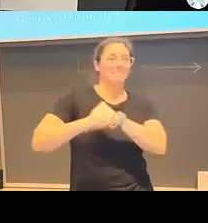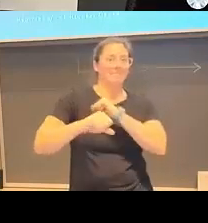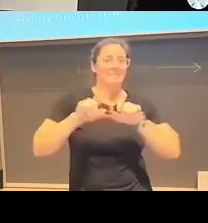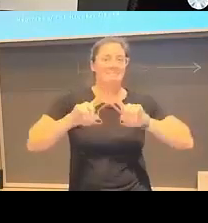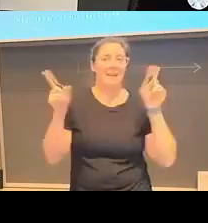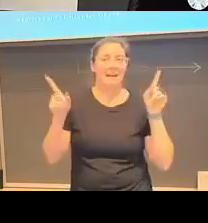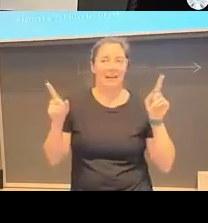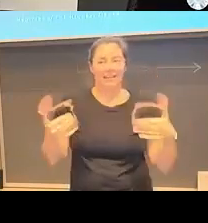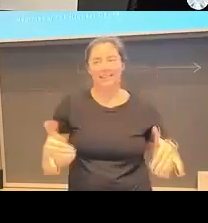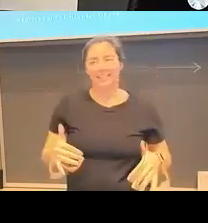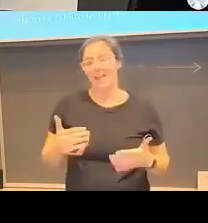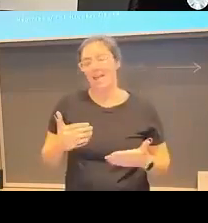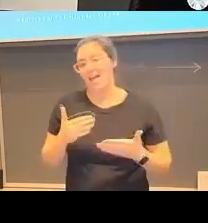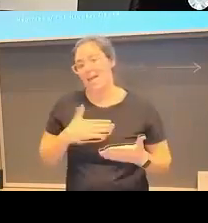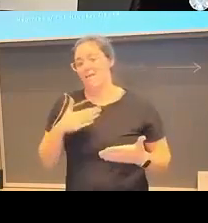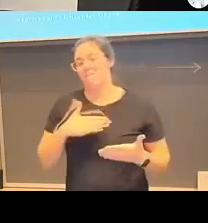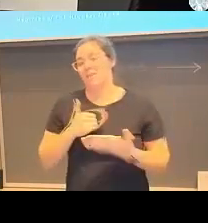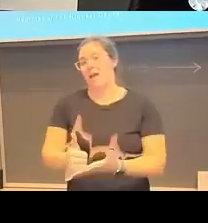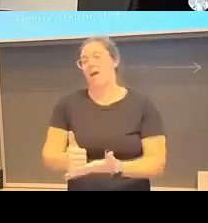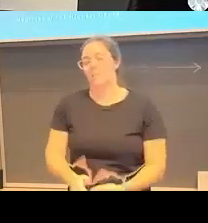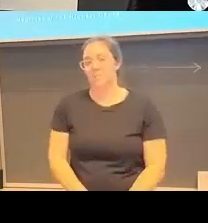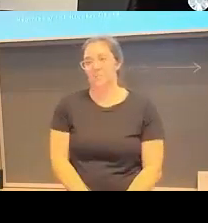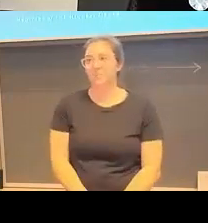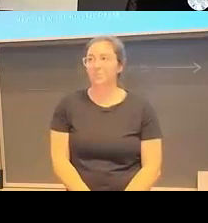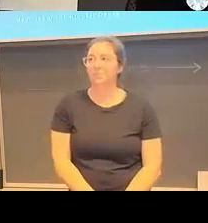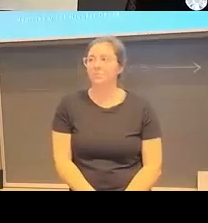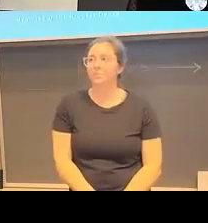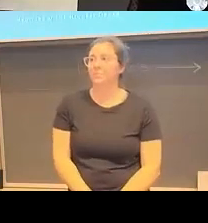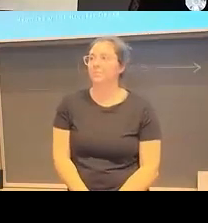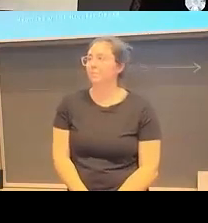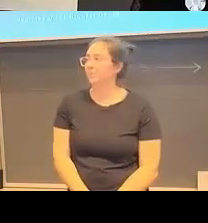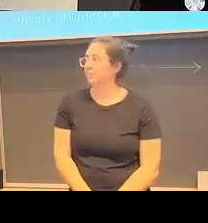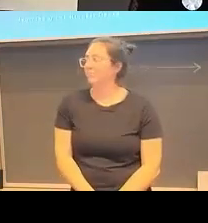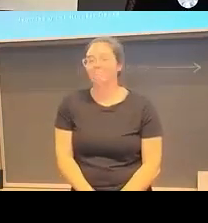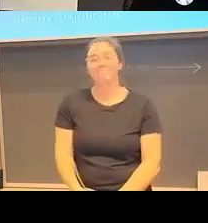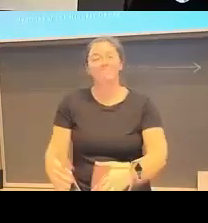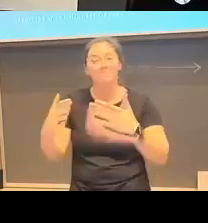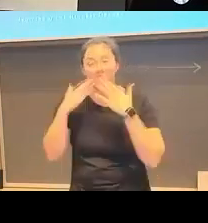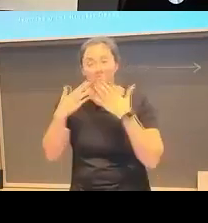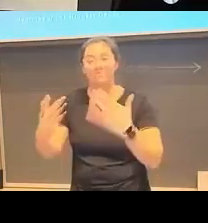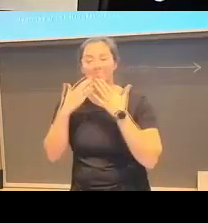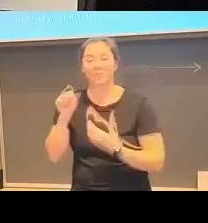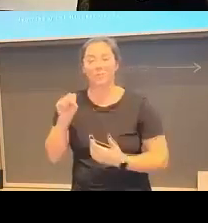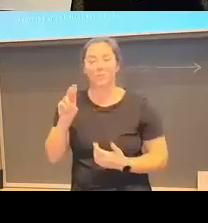are also glad to help when it is needed all right well thank you uh Susan and Lauren that was really